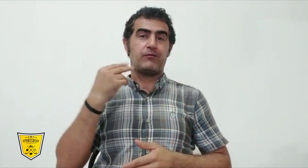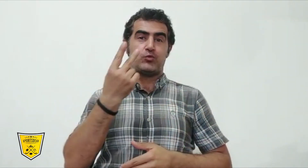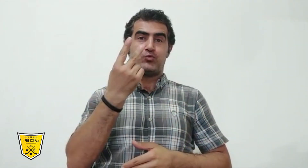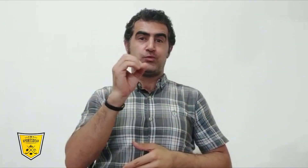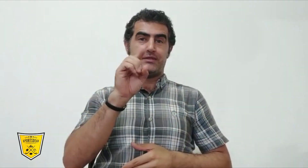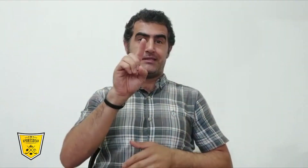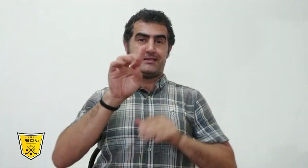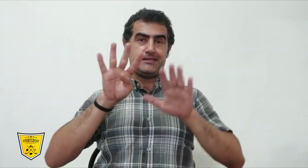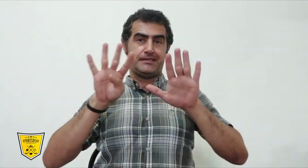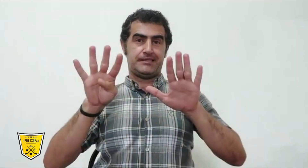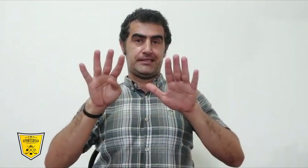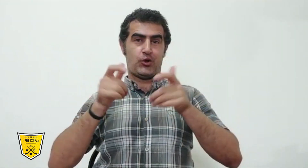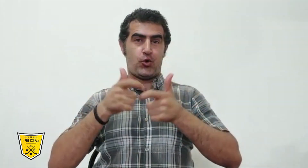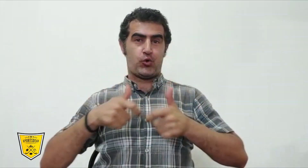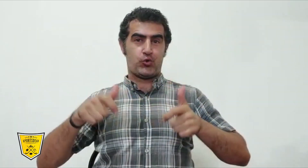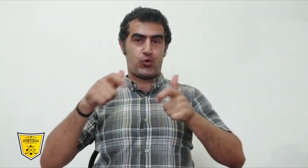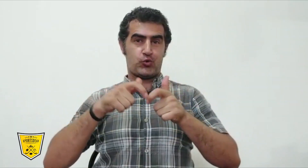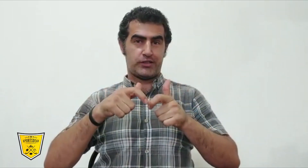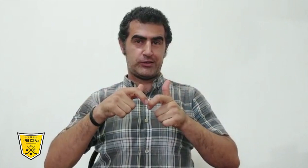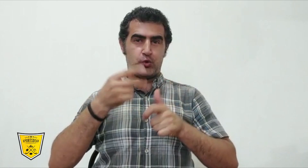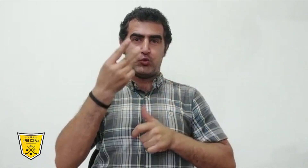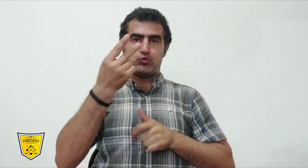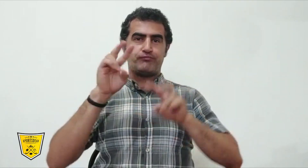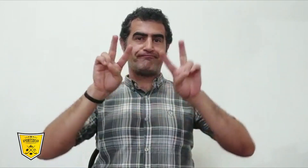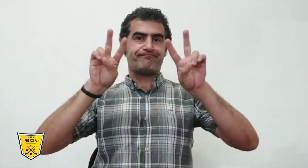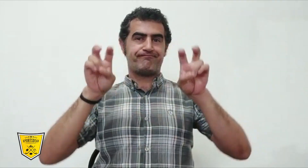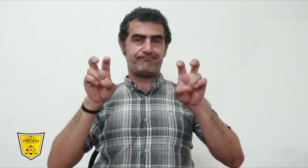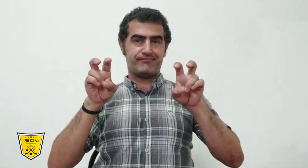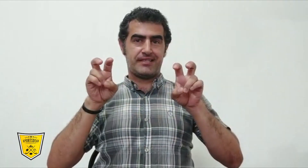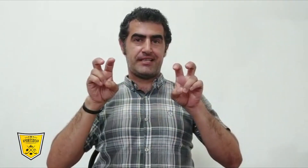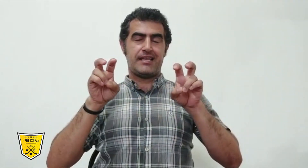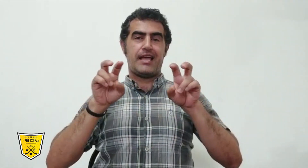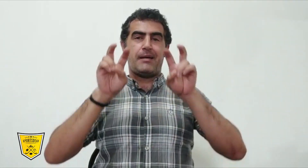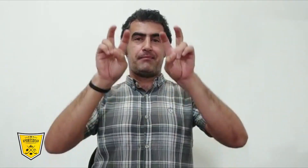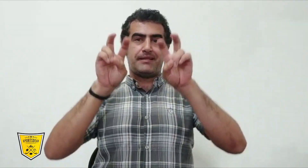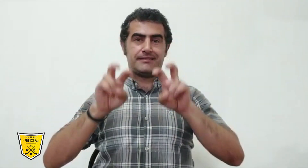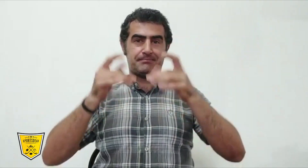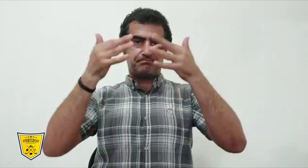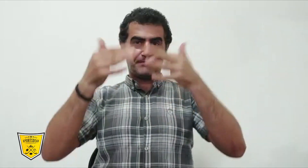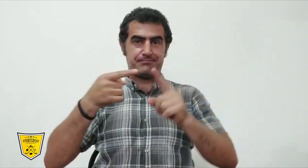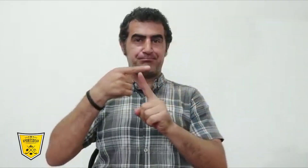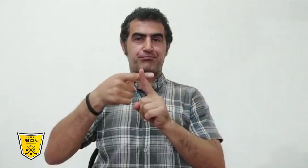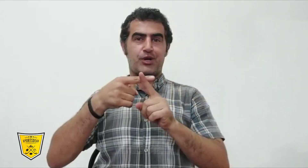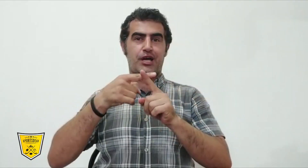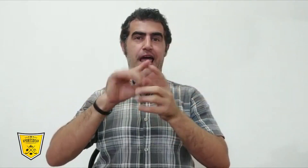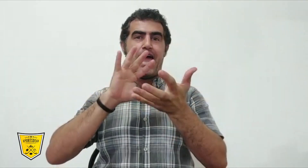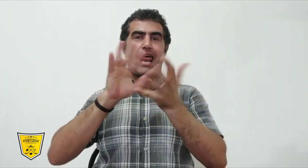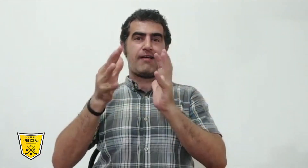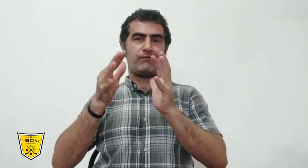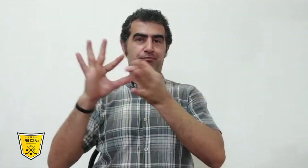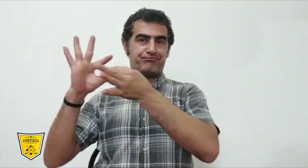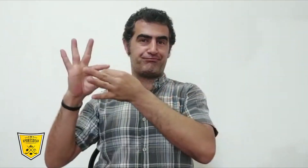and governance points following the relevant decision